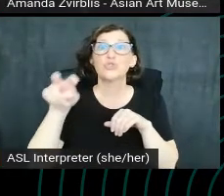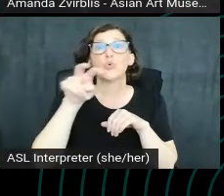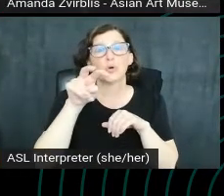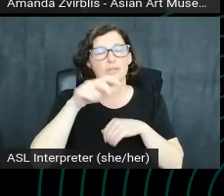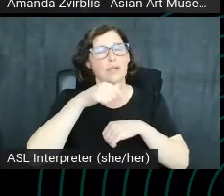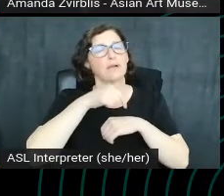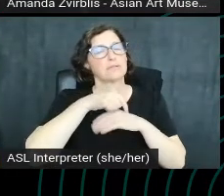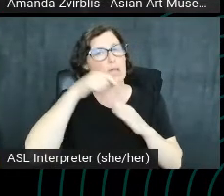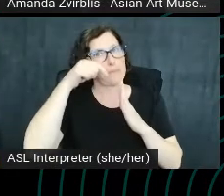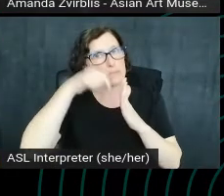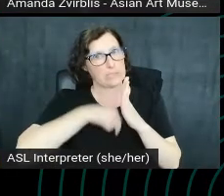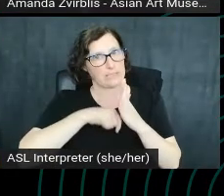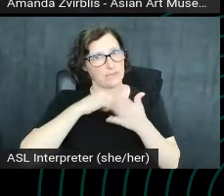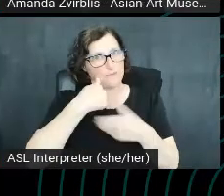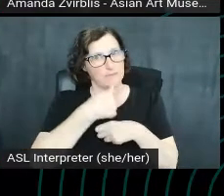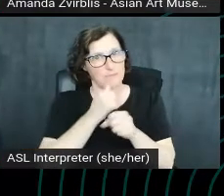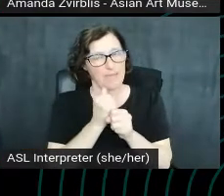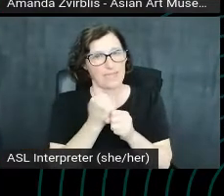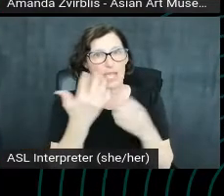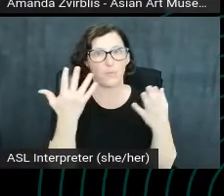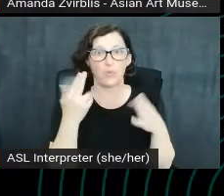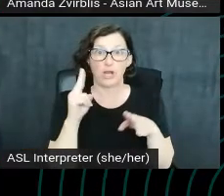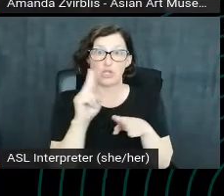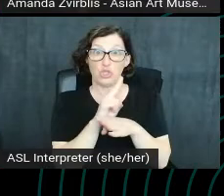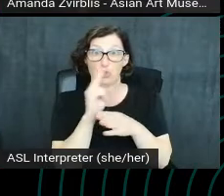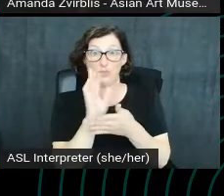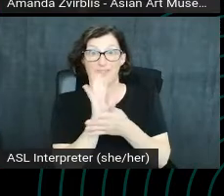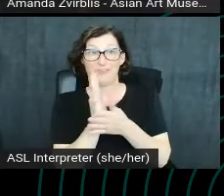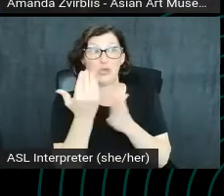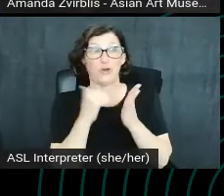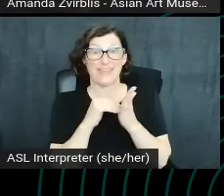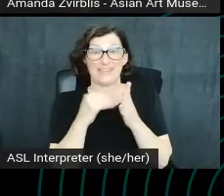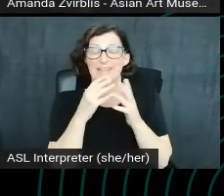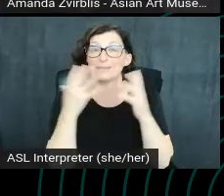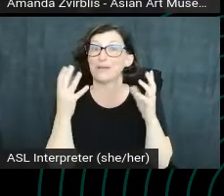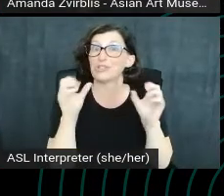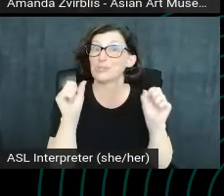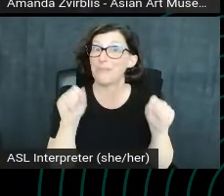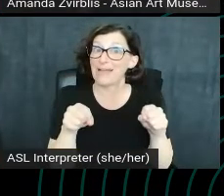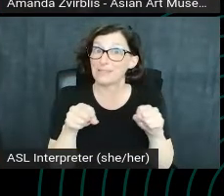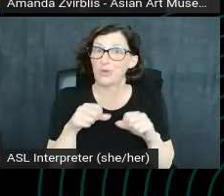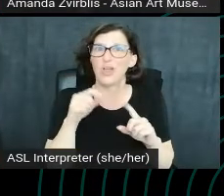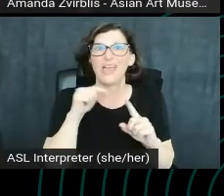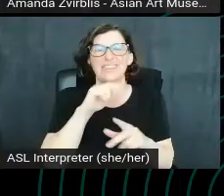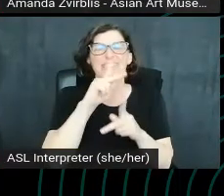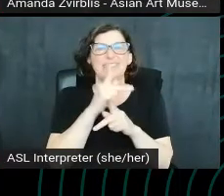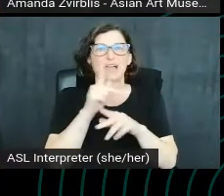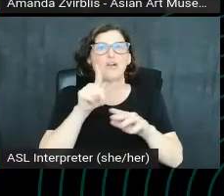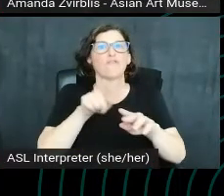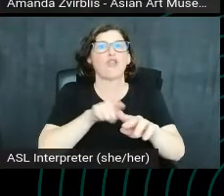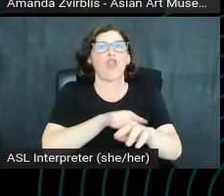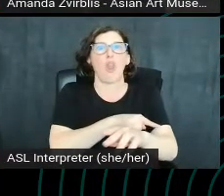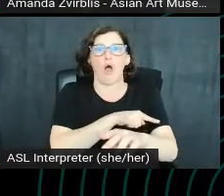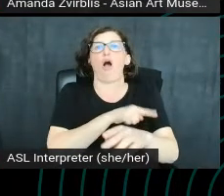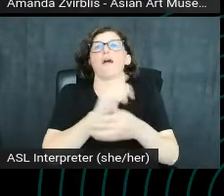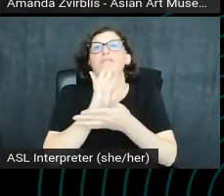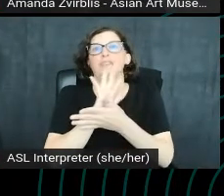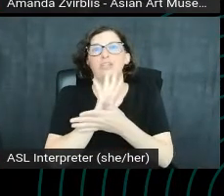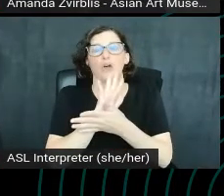and we want to repurpose video as much as possible. This type of long-form content is also very valuable to us.